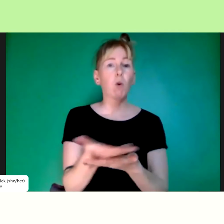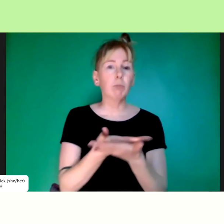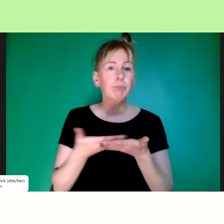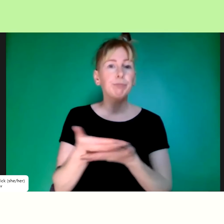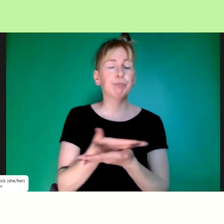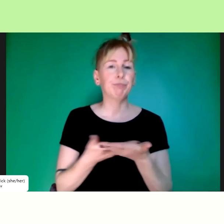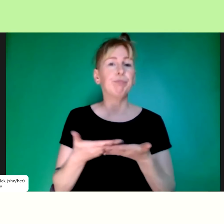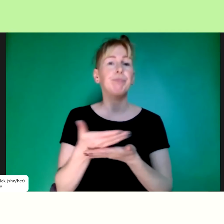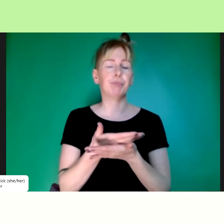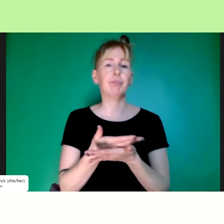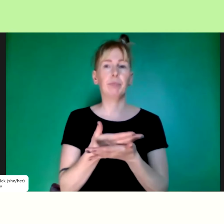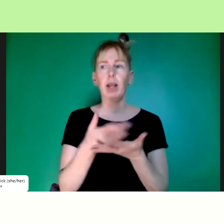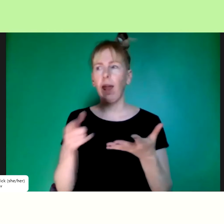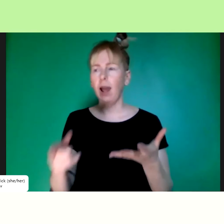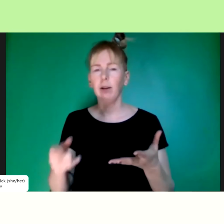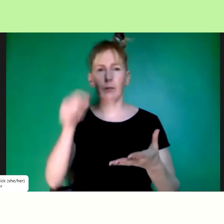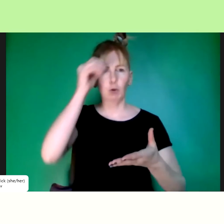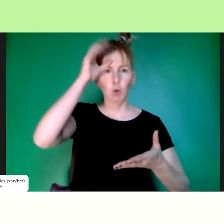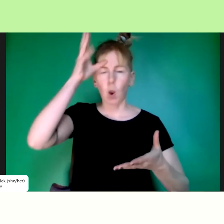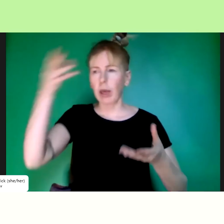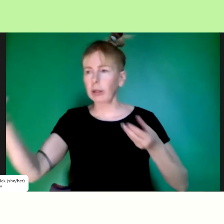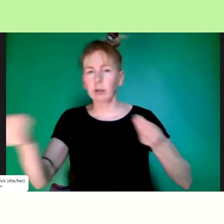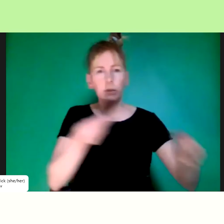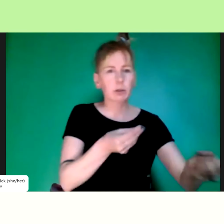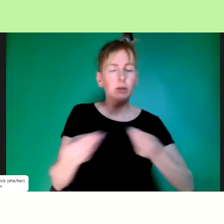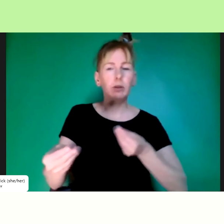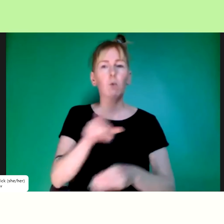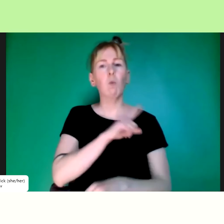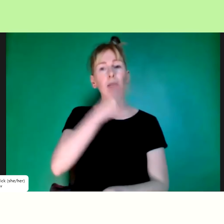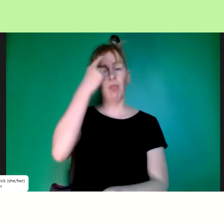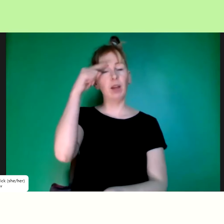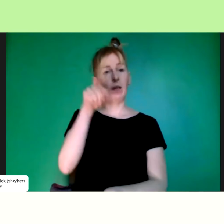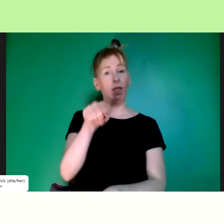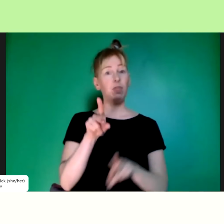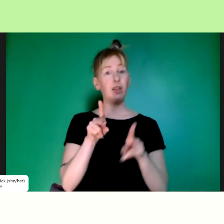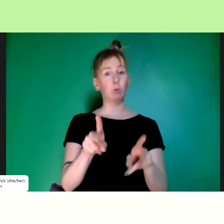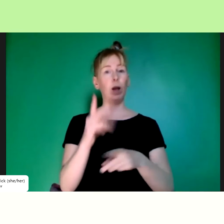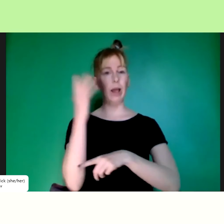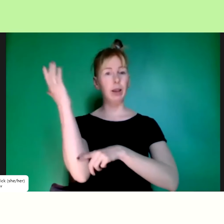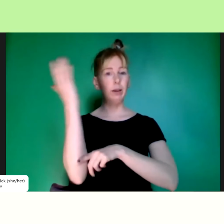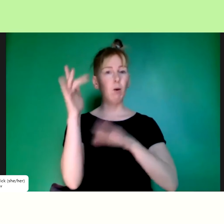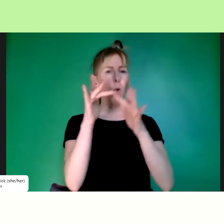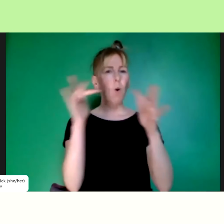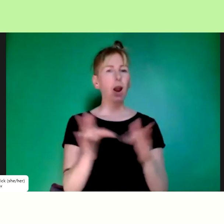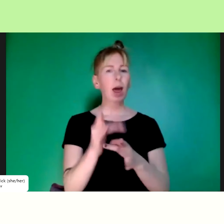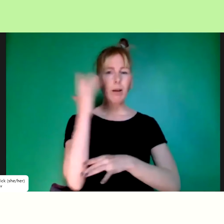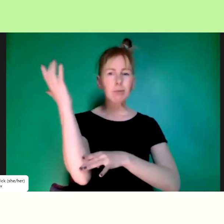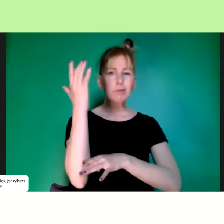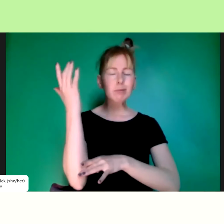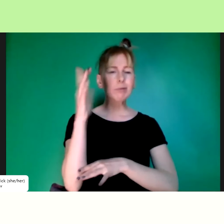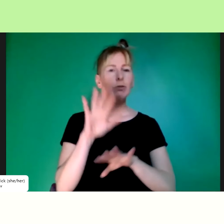Because we recognise that the webinar format doesn't always create opportunities for a two-way dialogue, although I thought Morgan did a